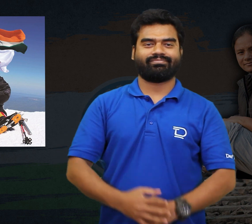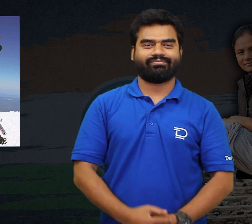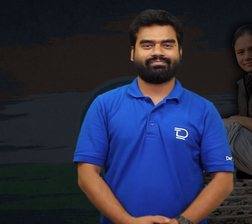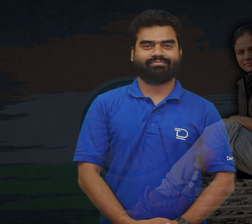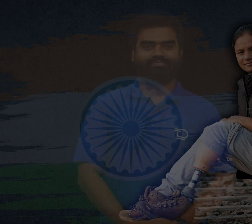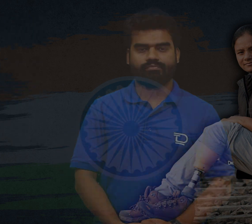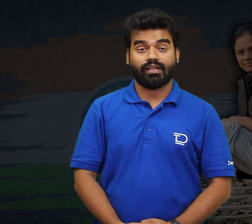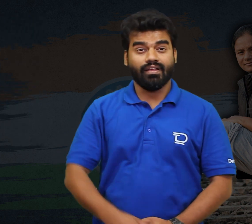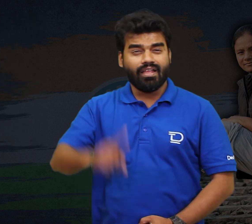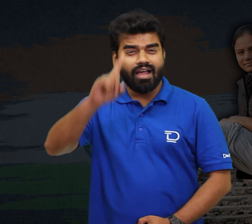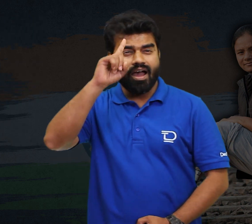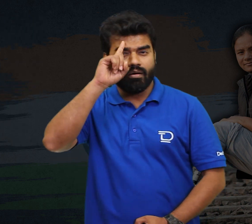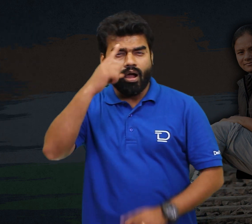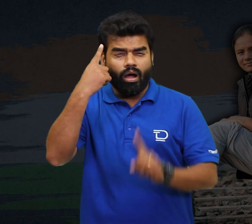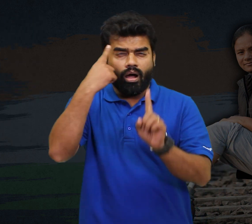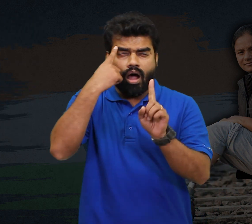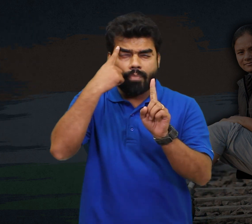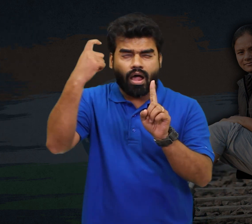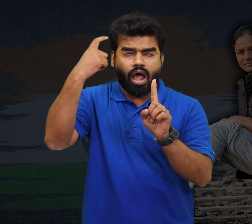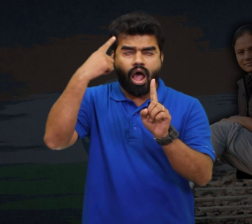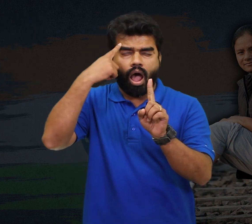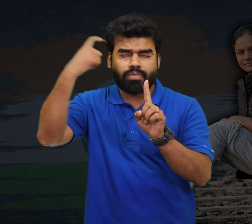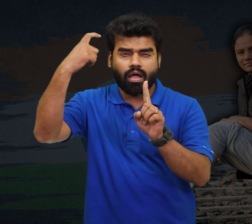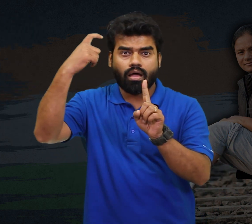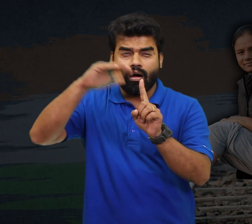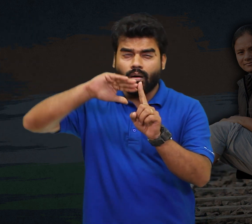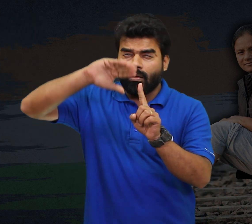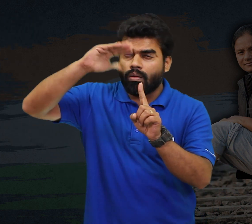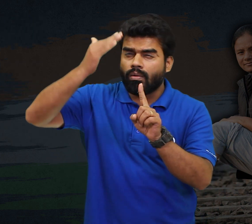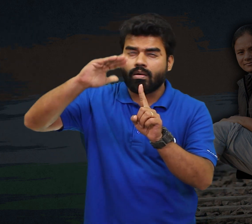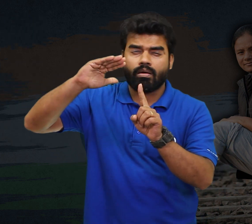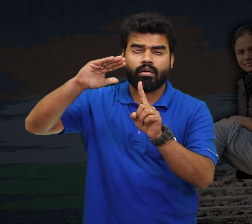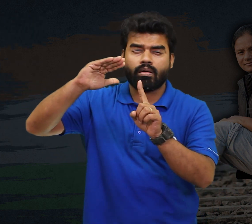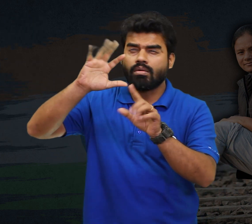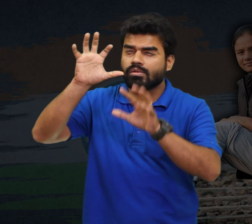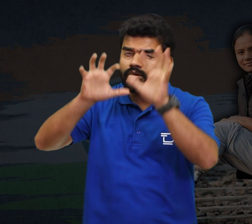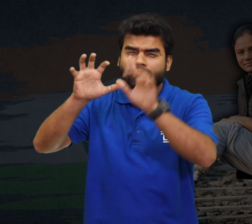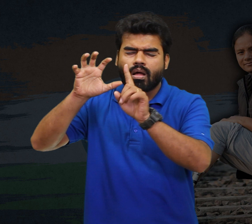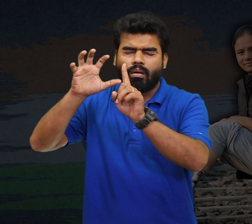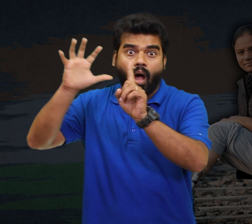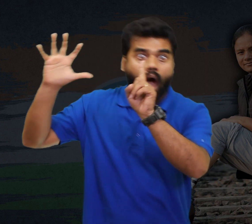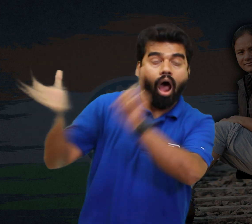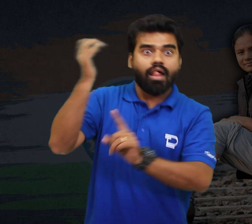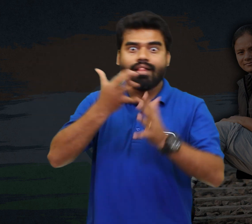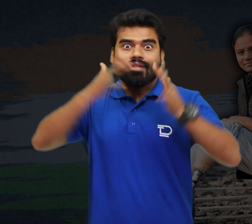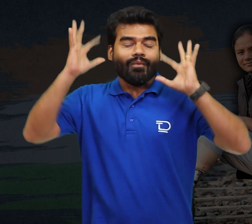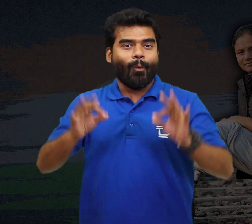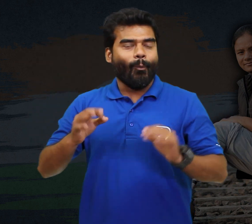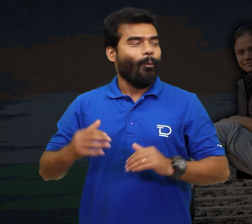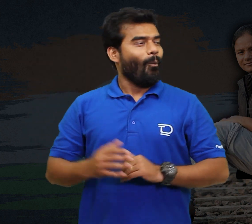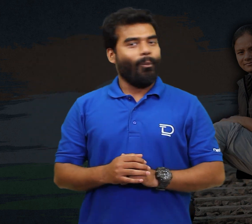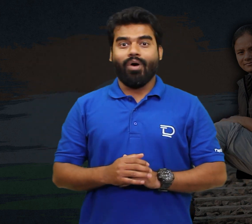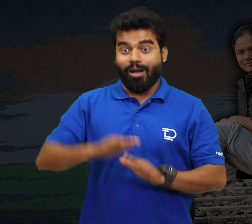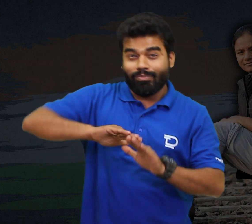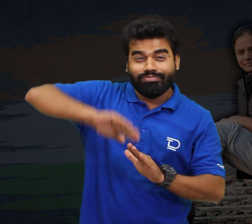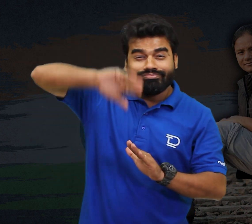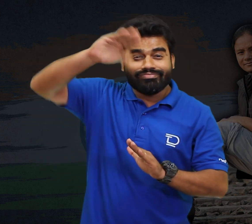Her dreams come true.